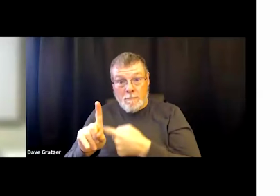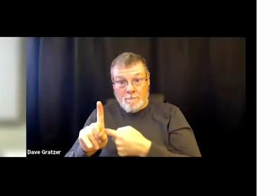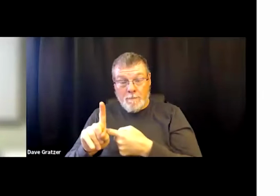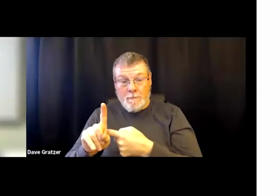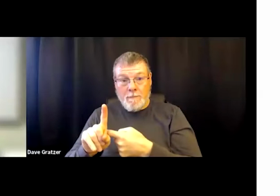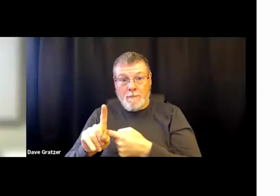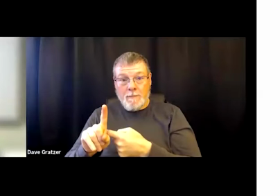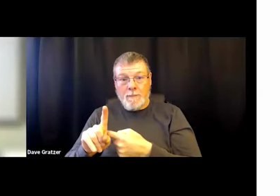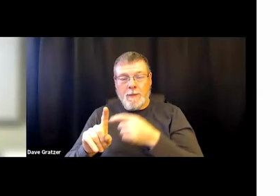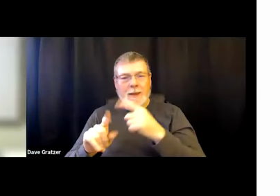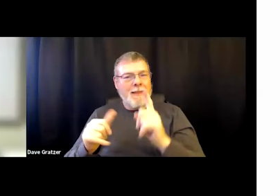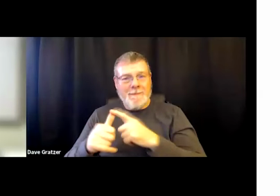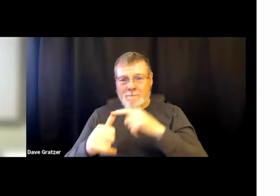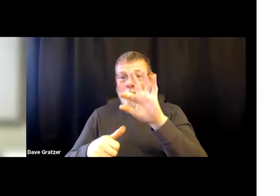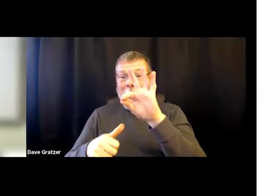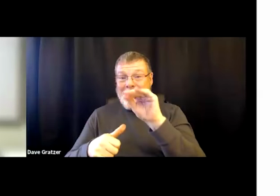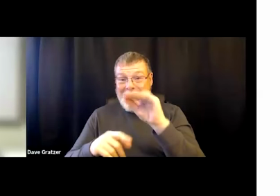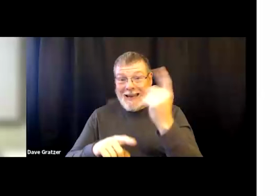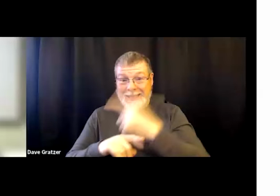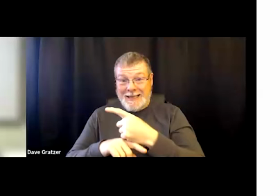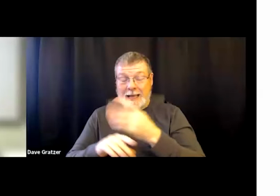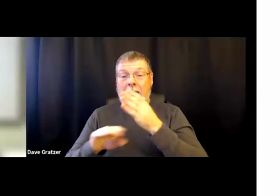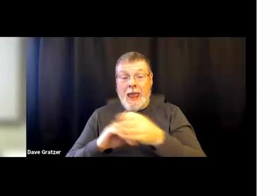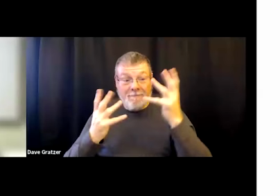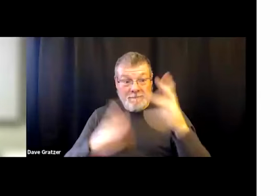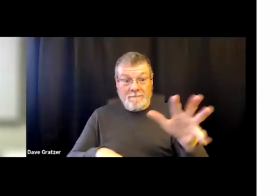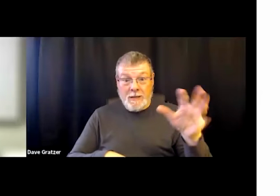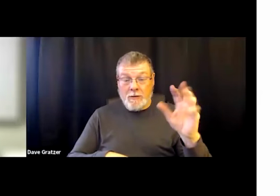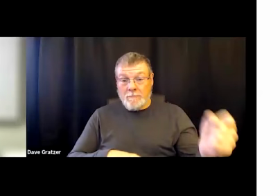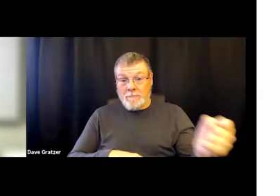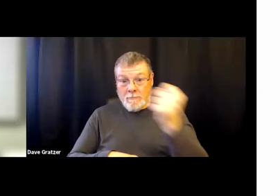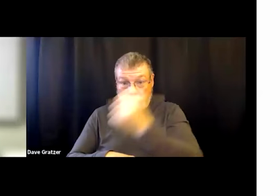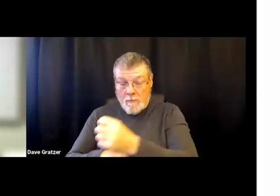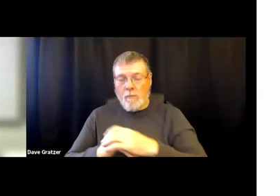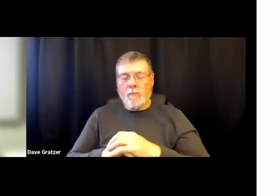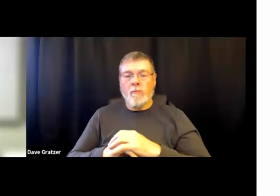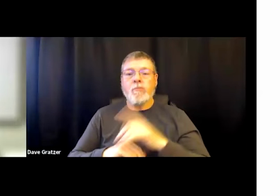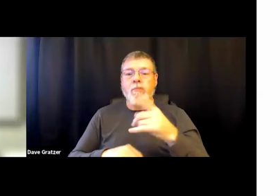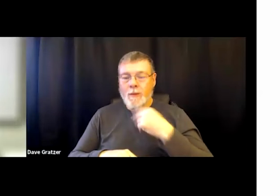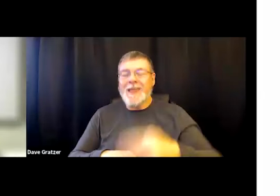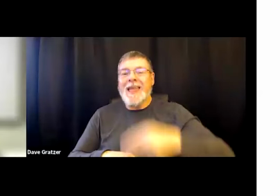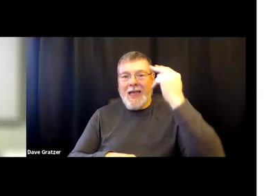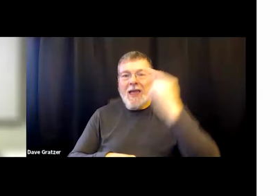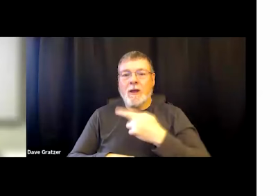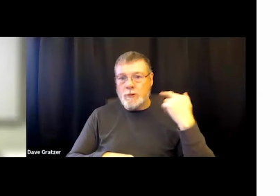and certainly in the first 90 days after incarceration, we have the highest risk for overdose